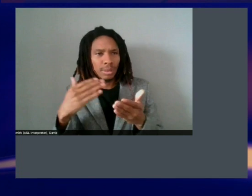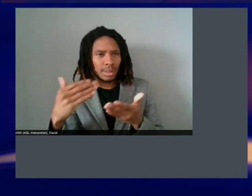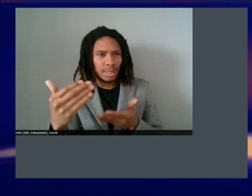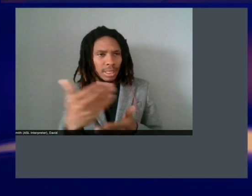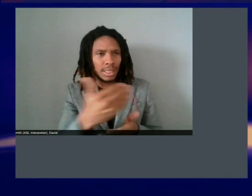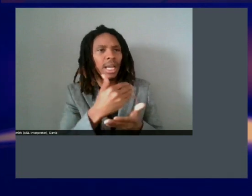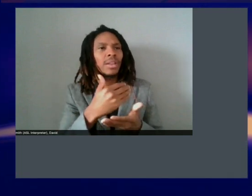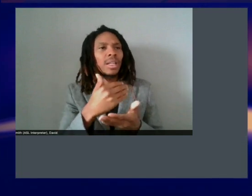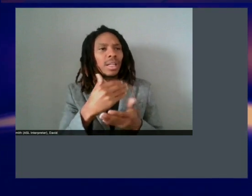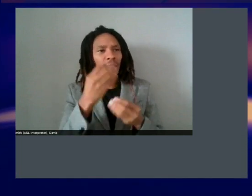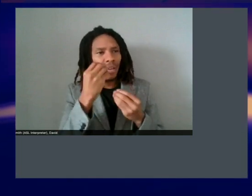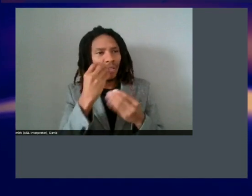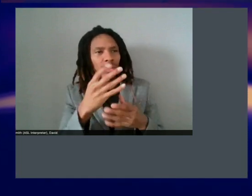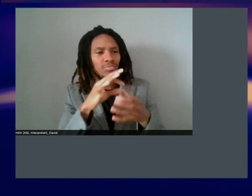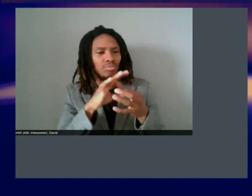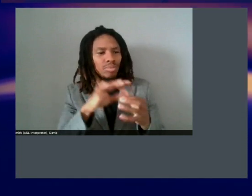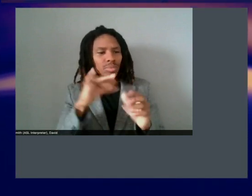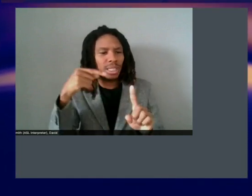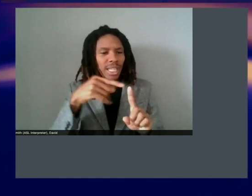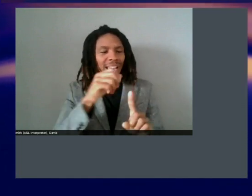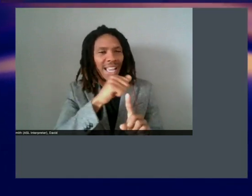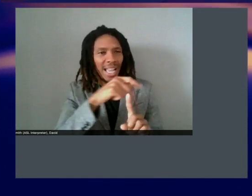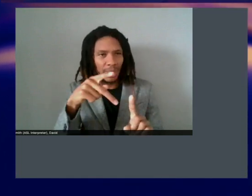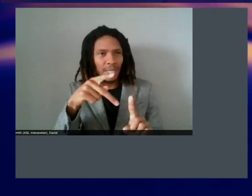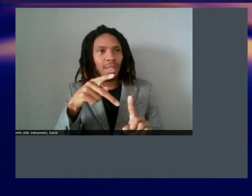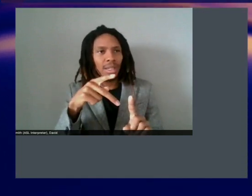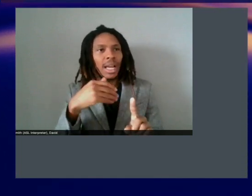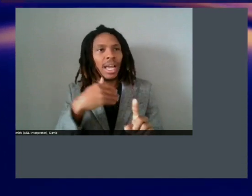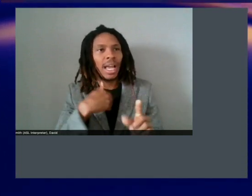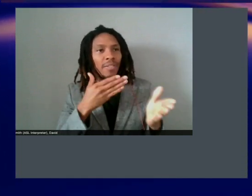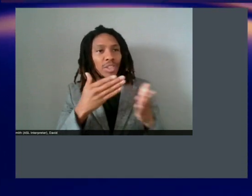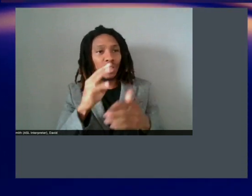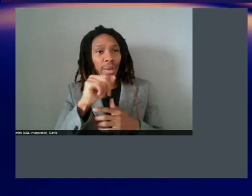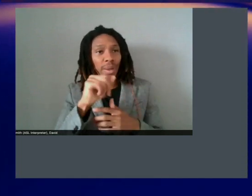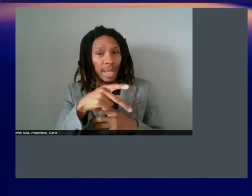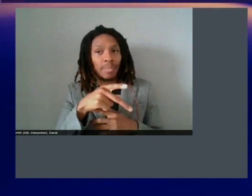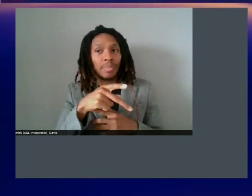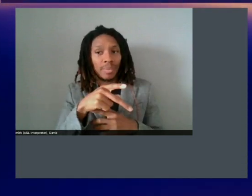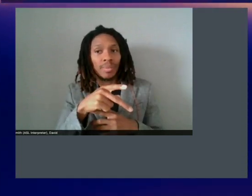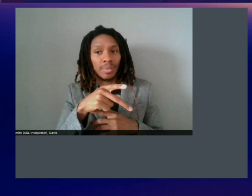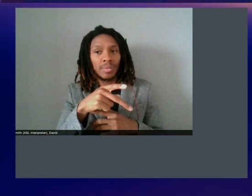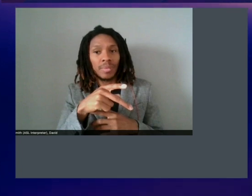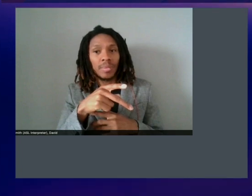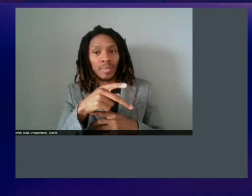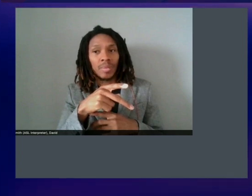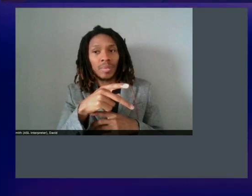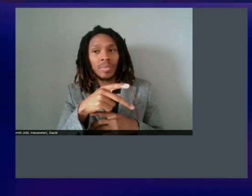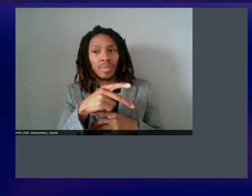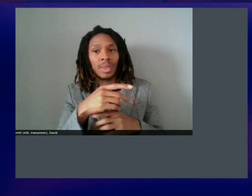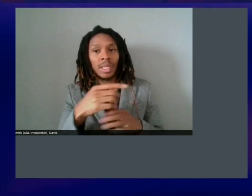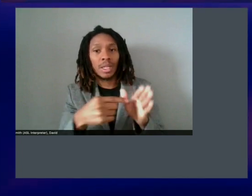about that particular application. We have a service map out here that shows me all the different microservices